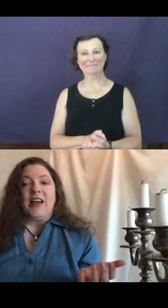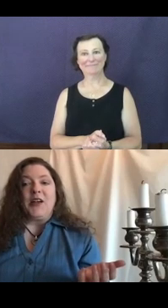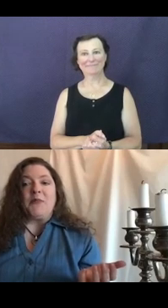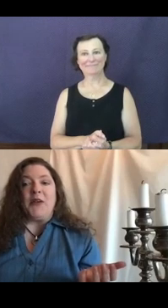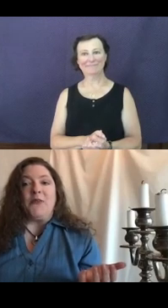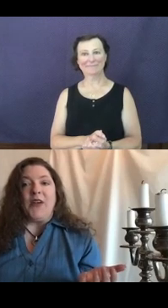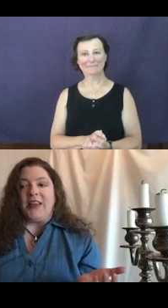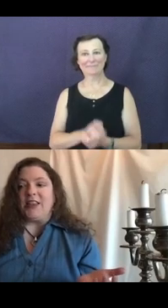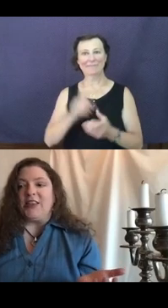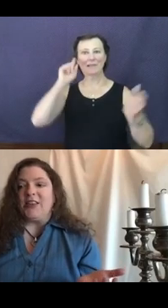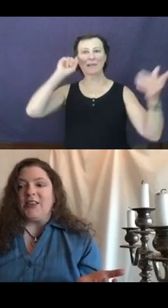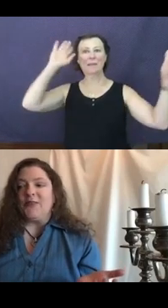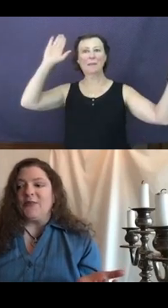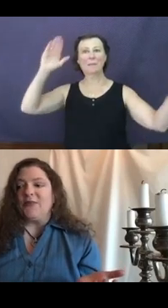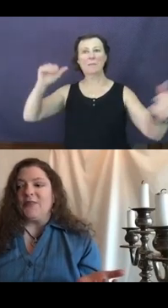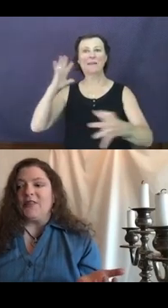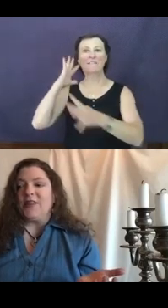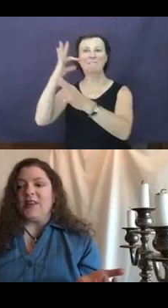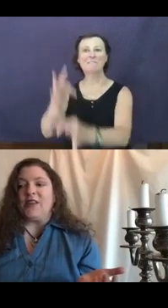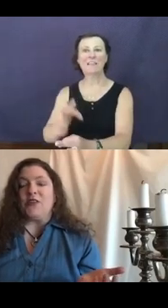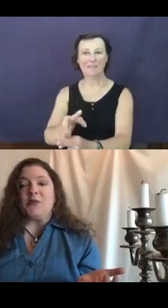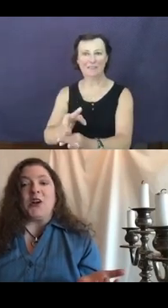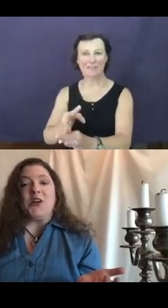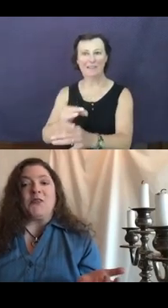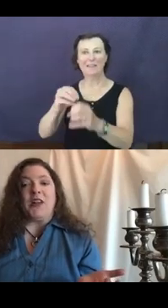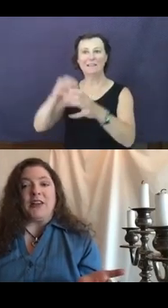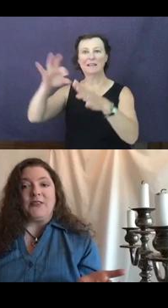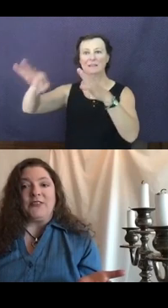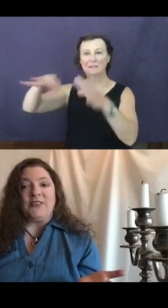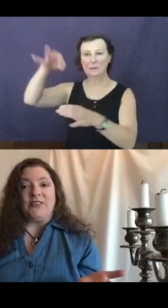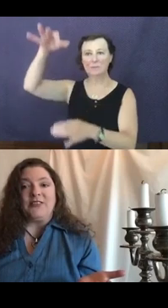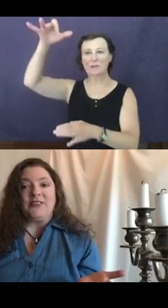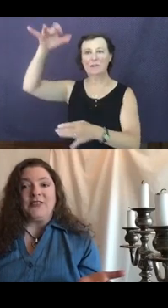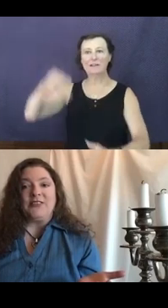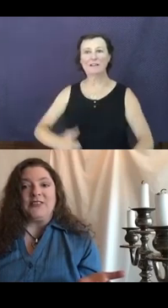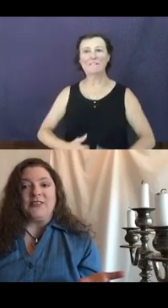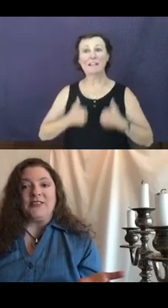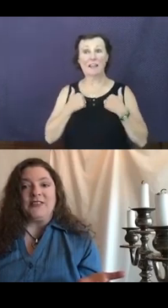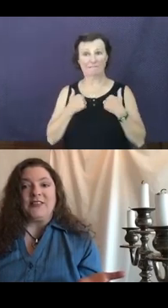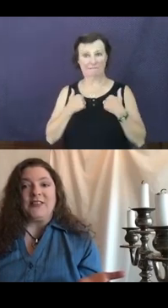May faith in the spirit of life,